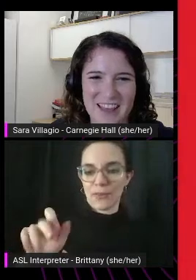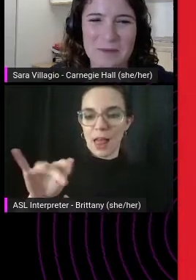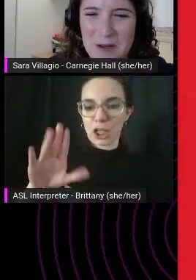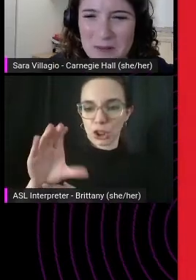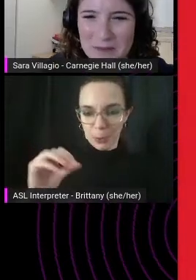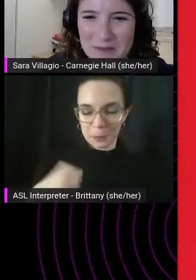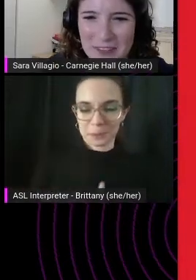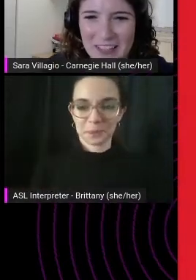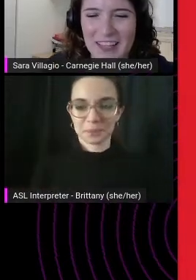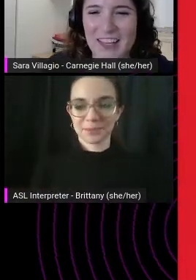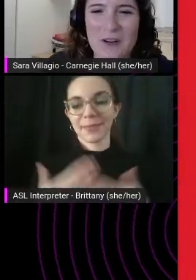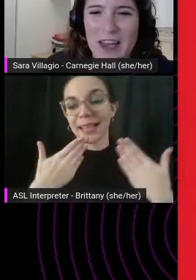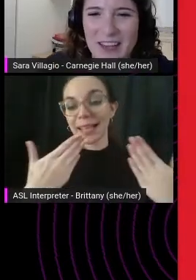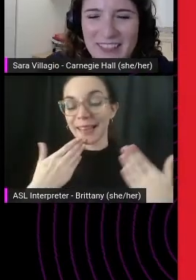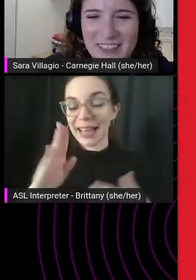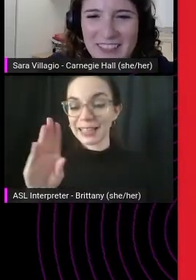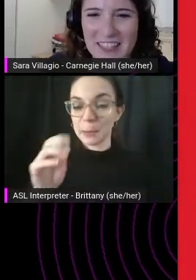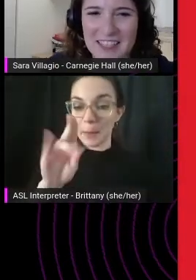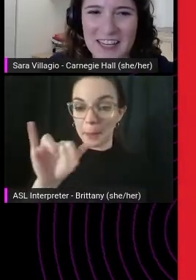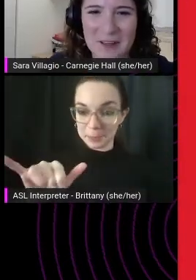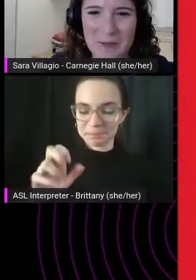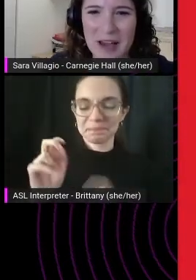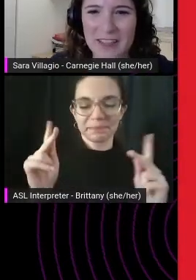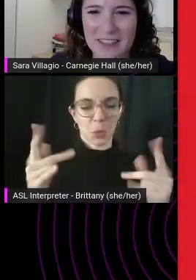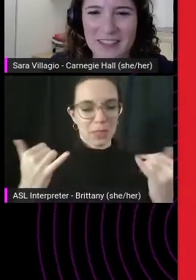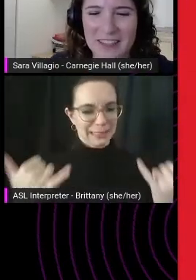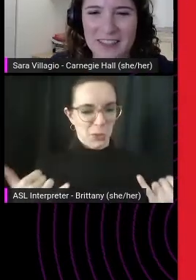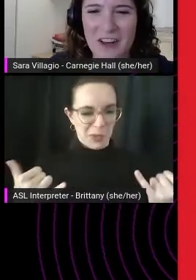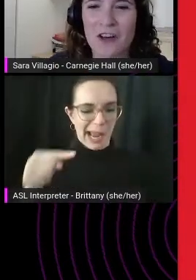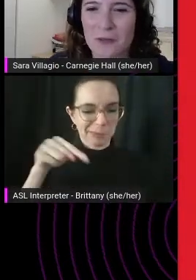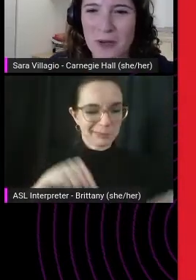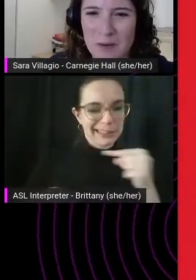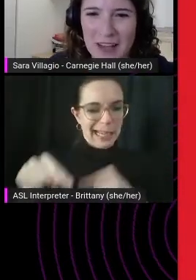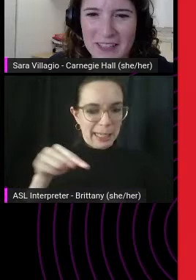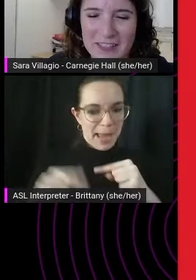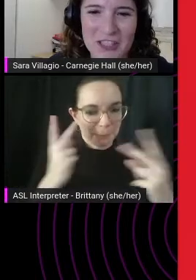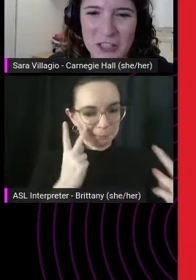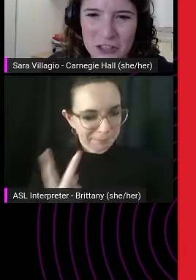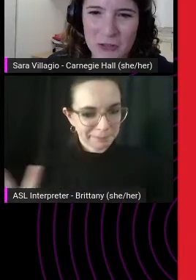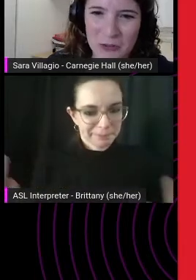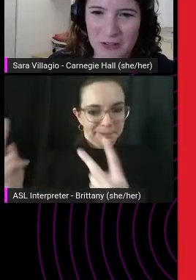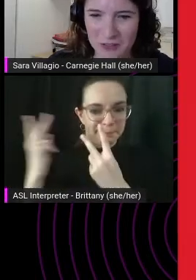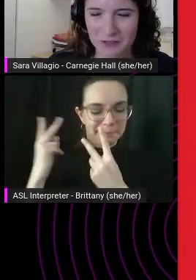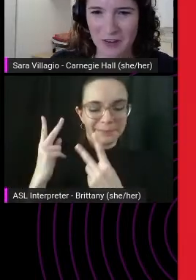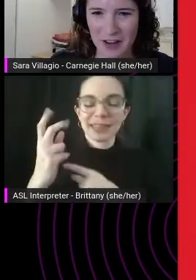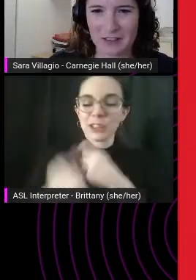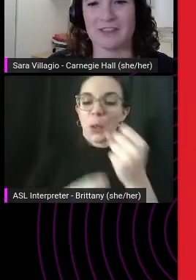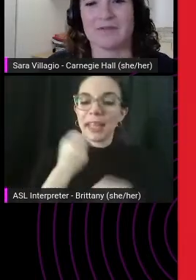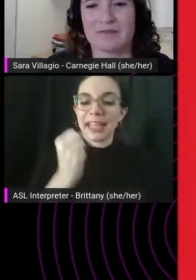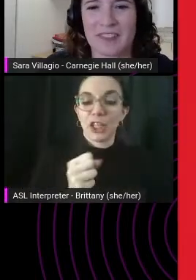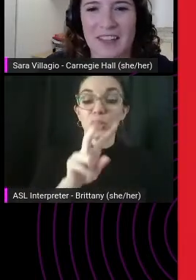Thanks Bobby. Okay, let's take it back, all the way back to the year 2005.